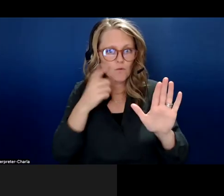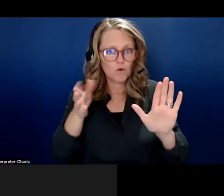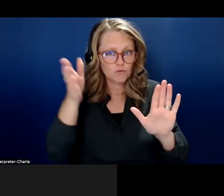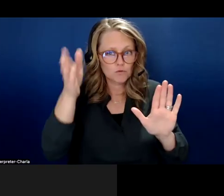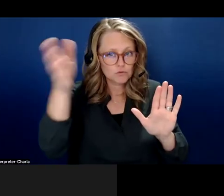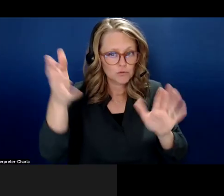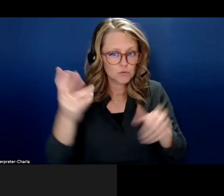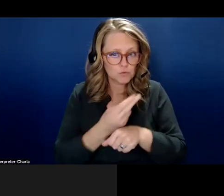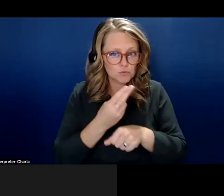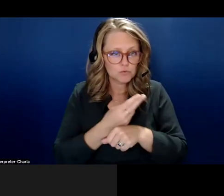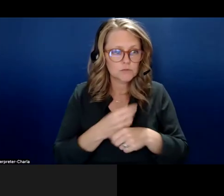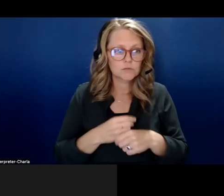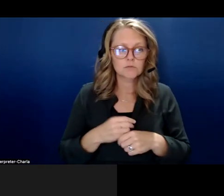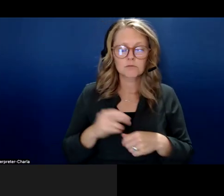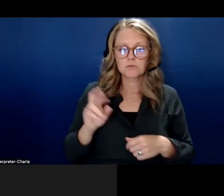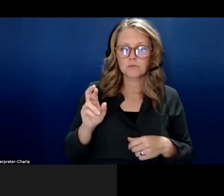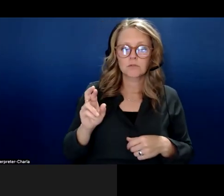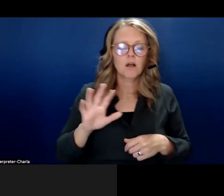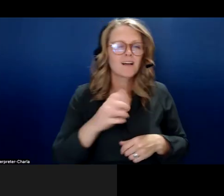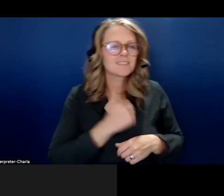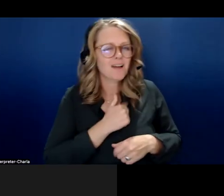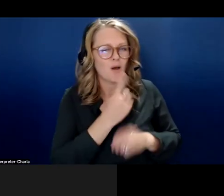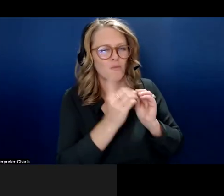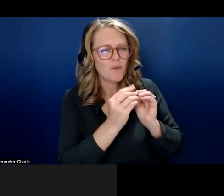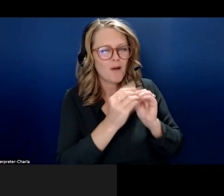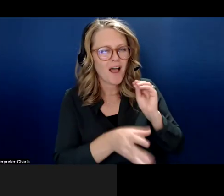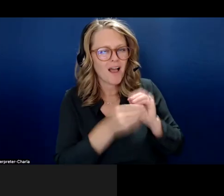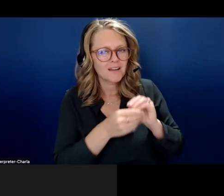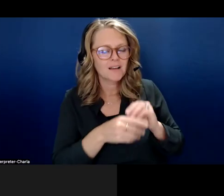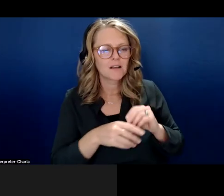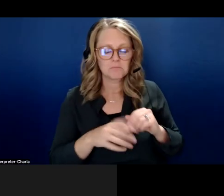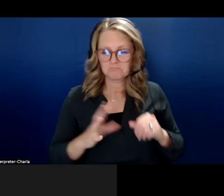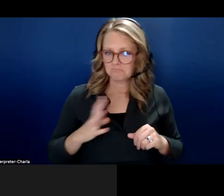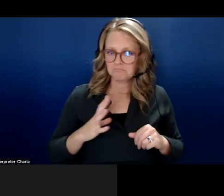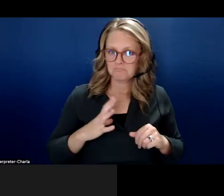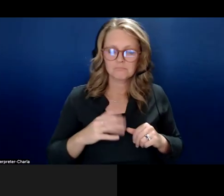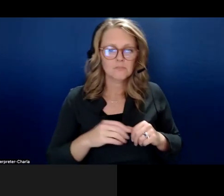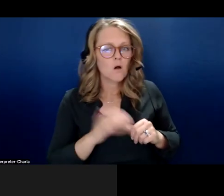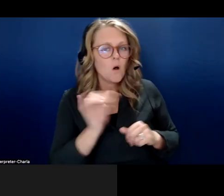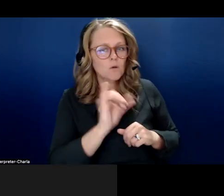Yes, yeah, I think we will certainly- Oh sorry, one more thing. Sorry, sorry. Sure. And also whether a dedicated bus lane